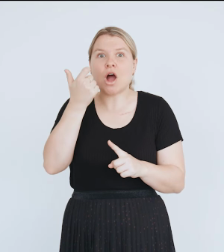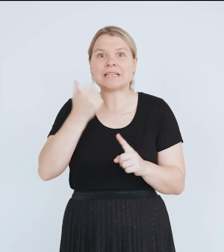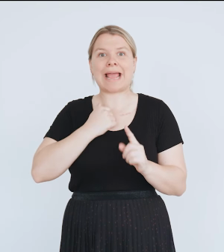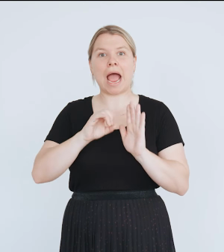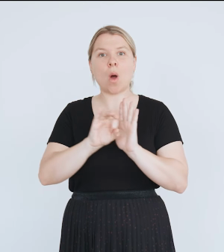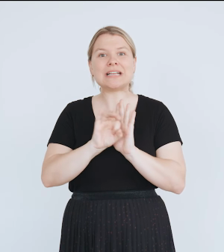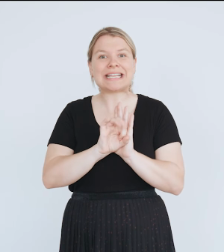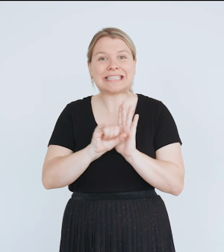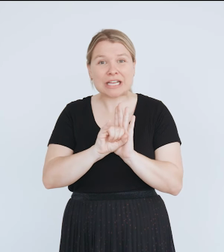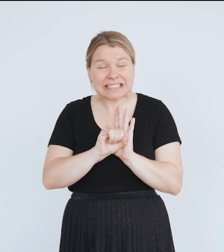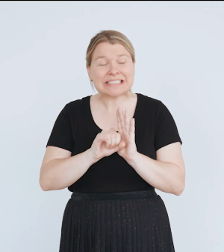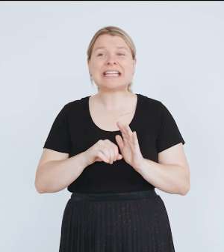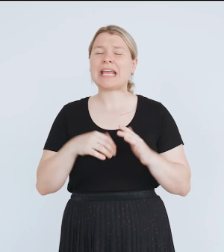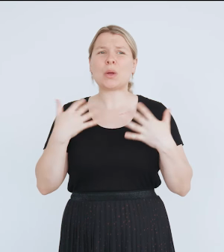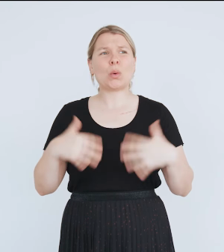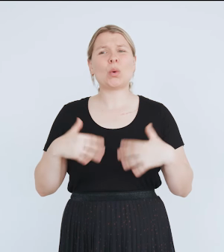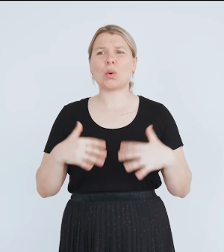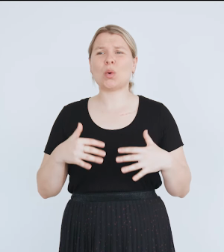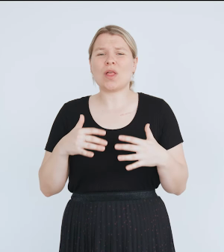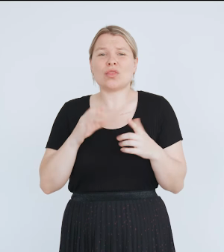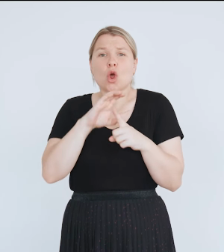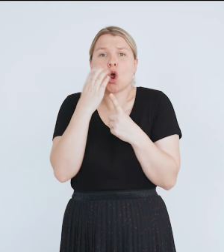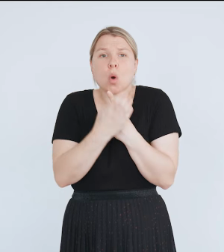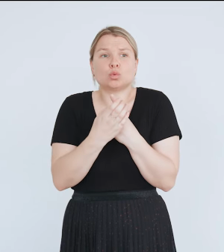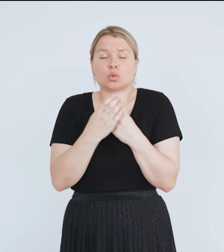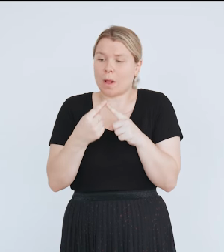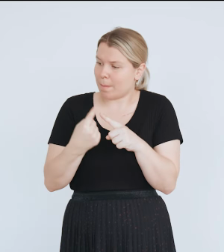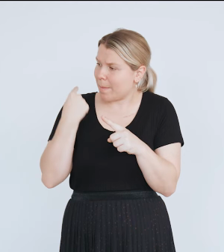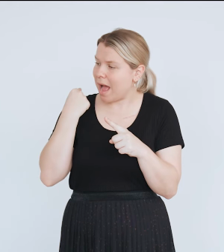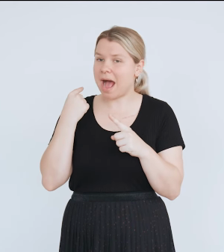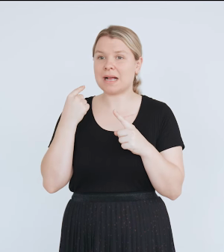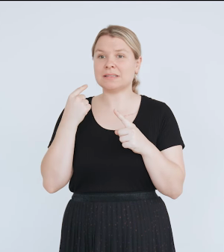And if you're lucky enough to have those cultural practices and knowledge